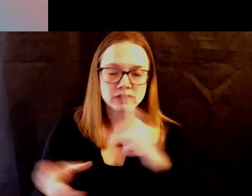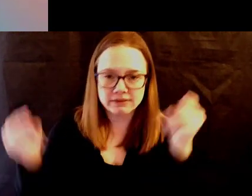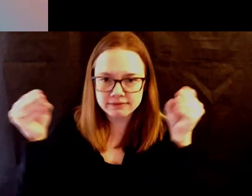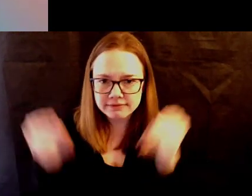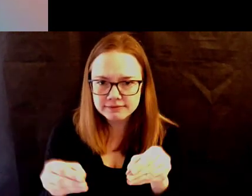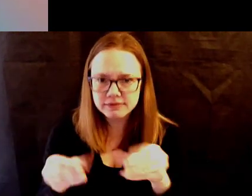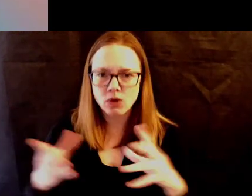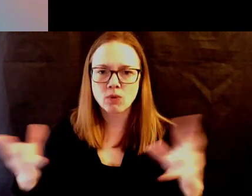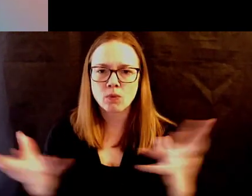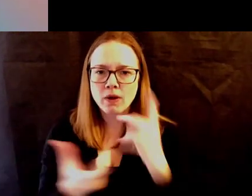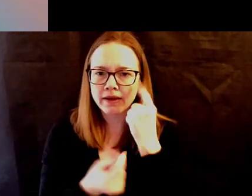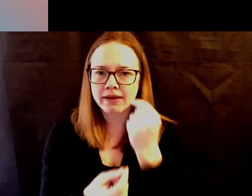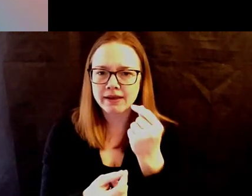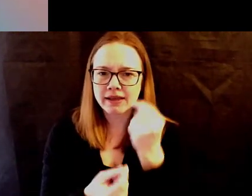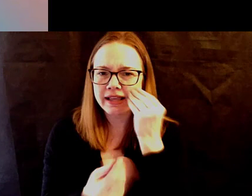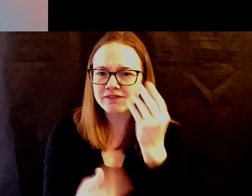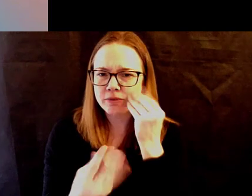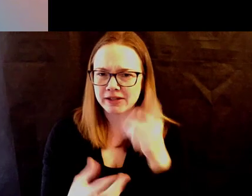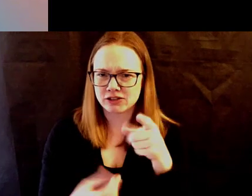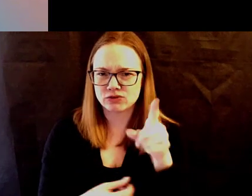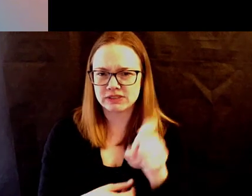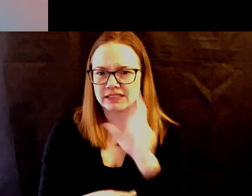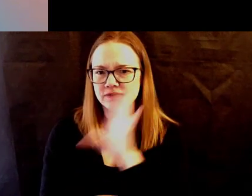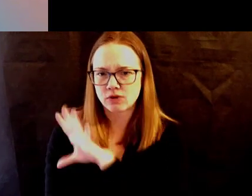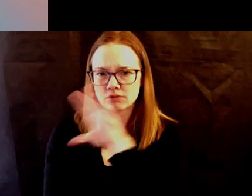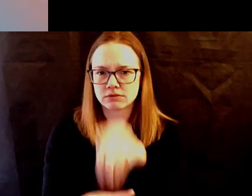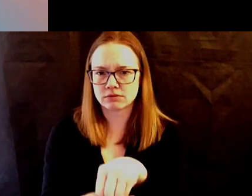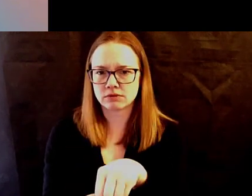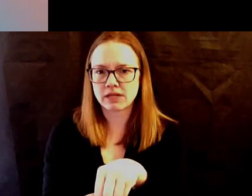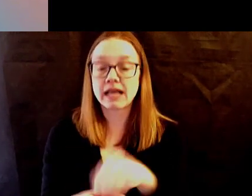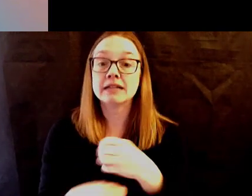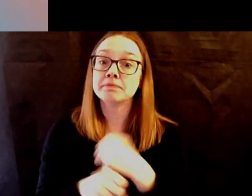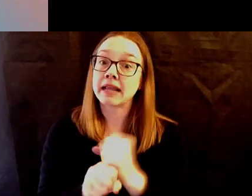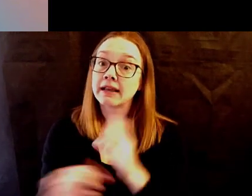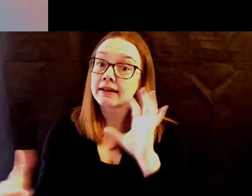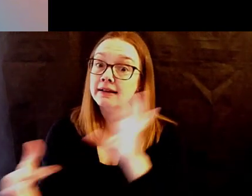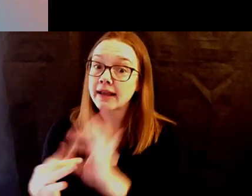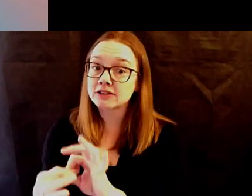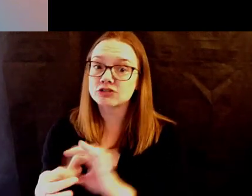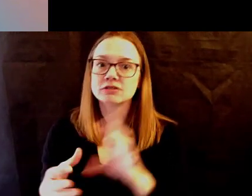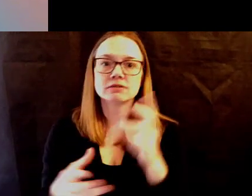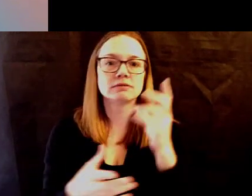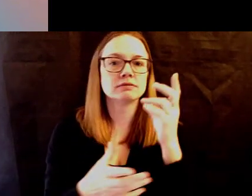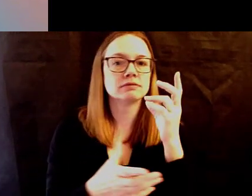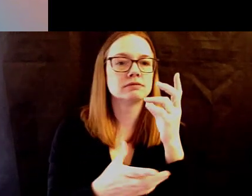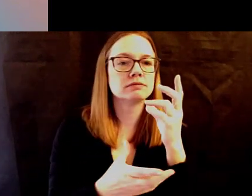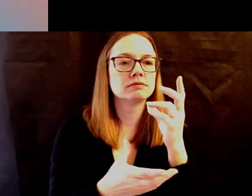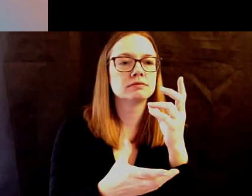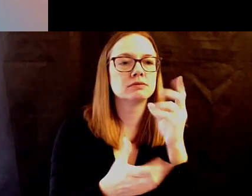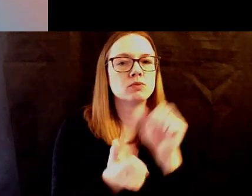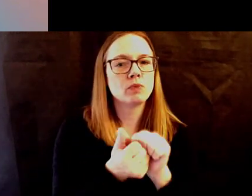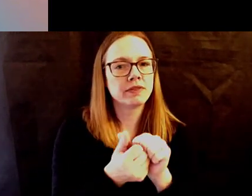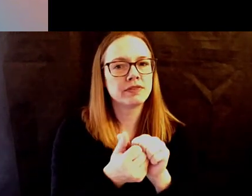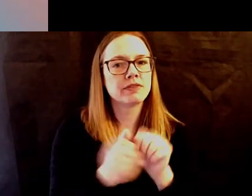And, of course, making those connections and relationships with those organizations you trust to get you in the room.